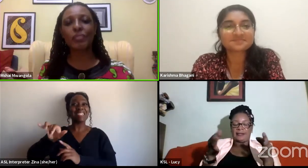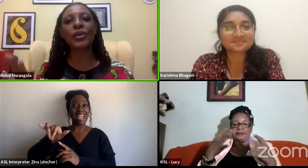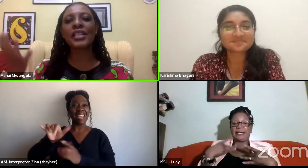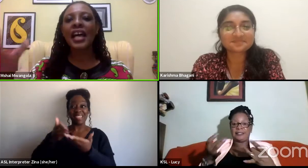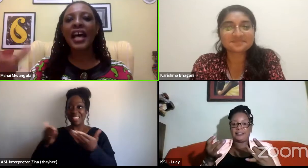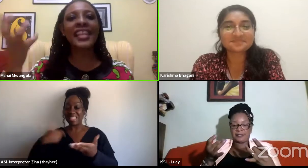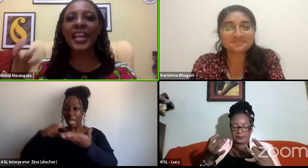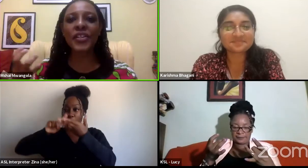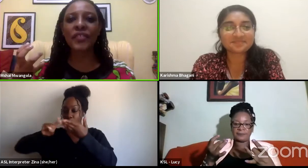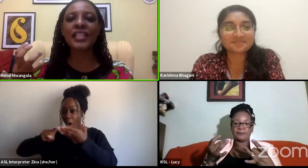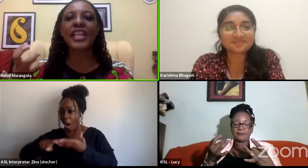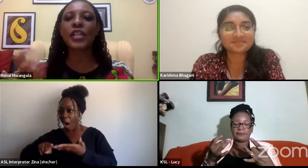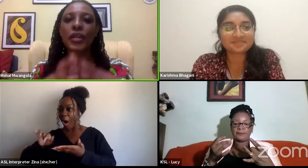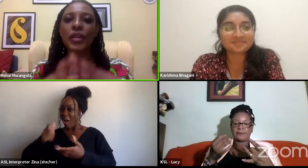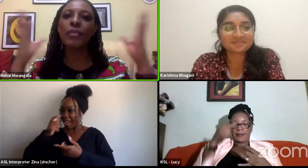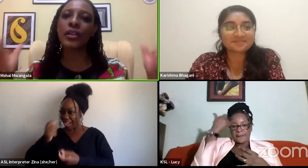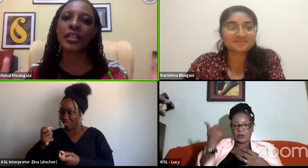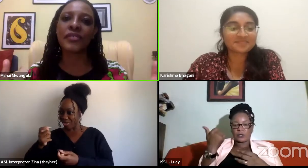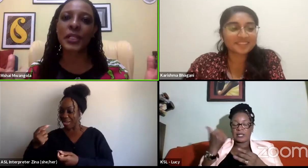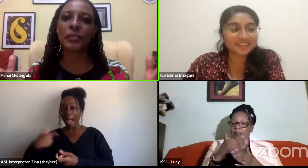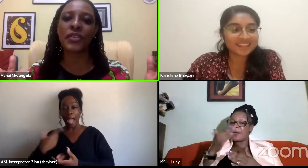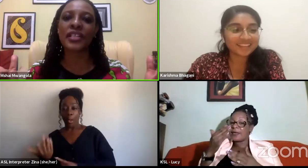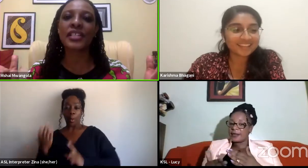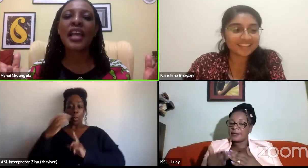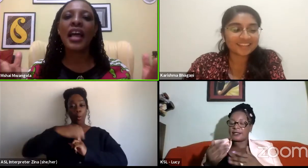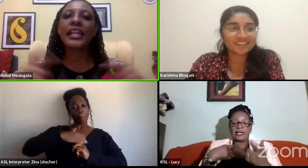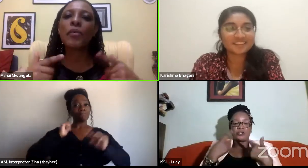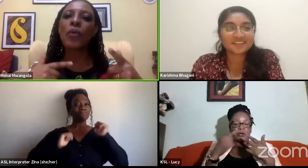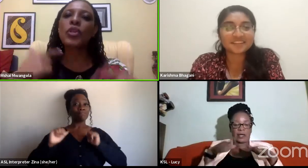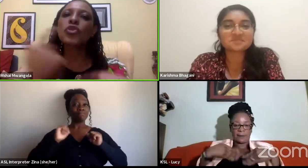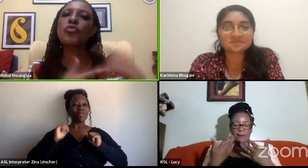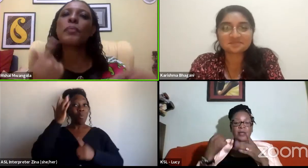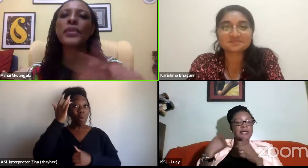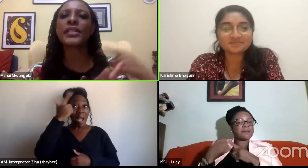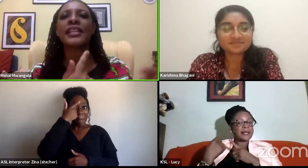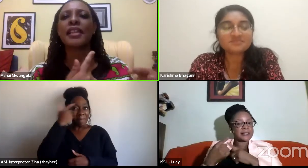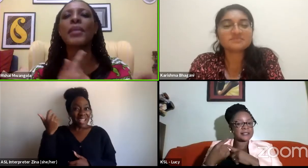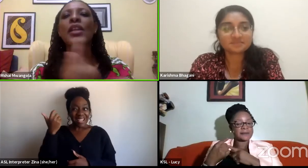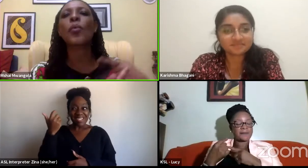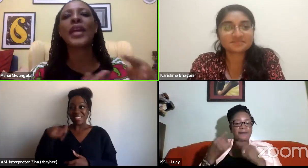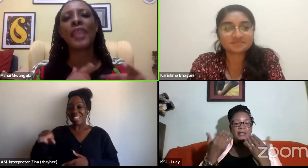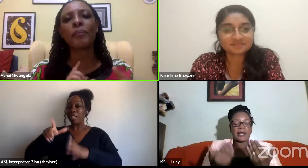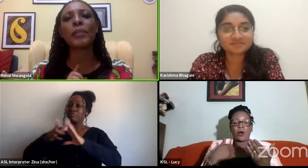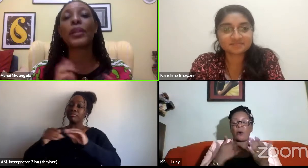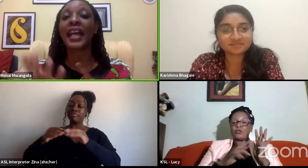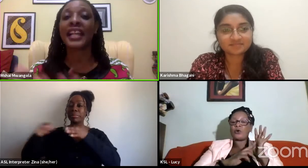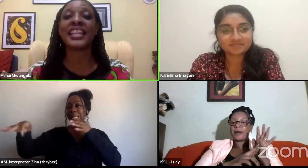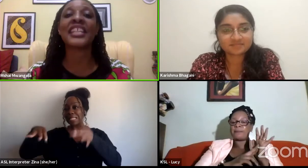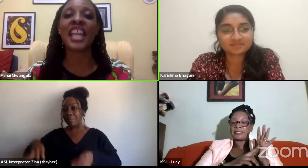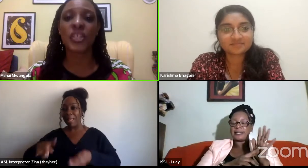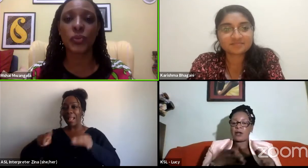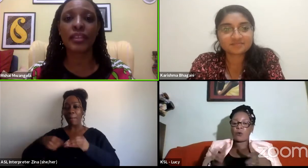because at the end of it, they're talking about lived experience. And I want to represent them in a way that people can engage with.